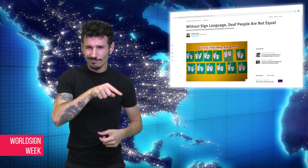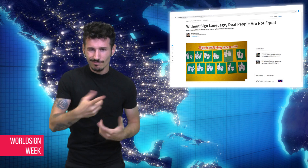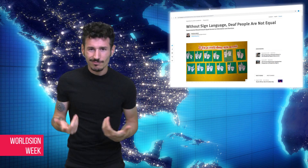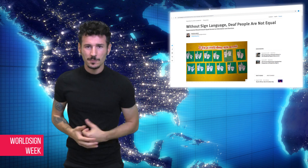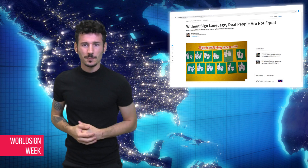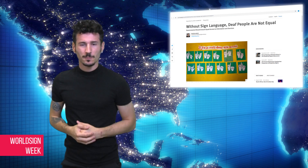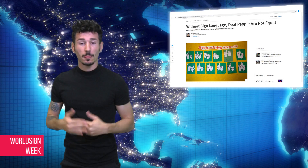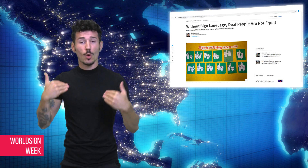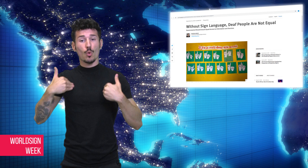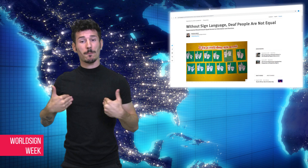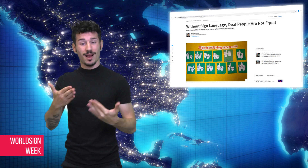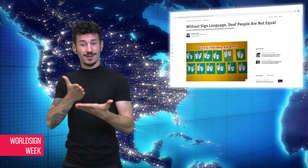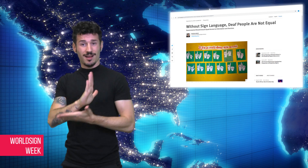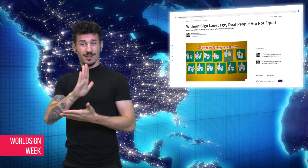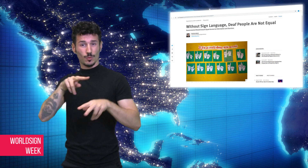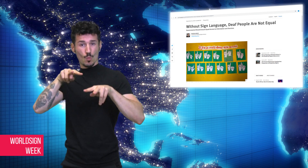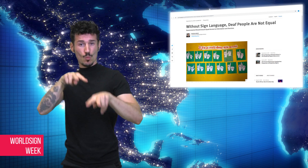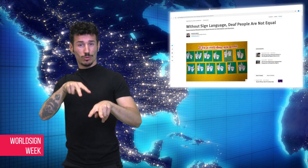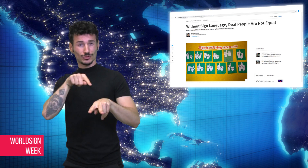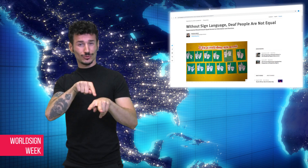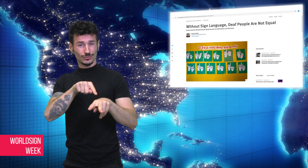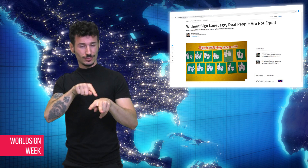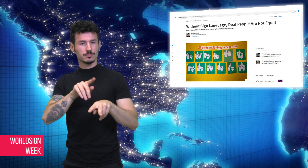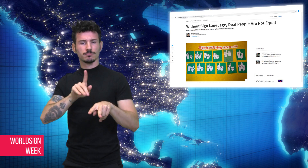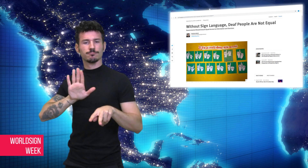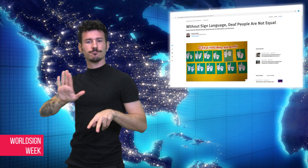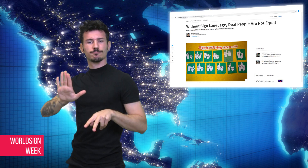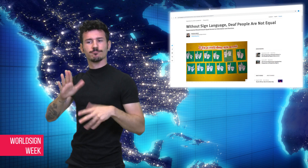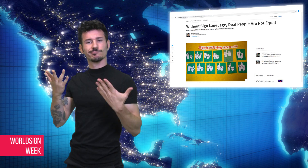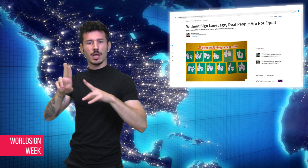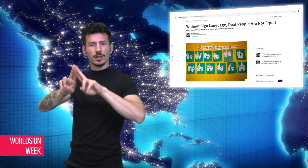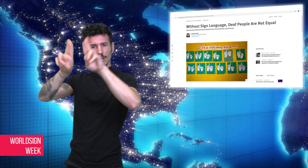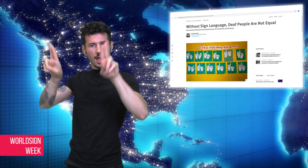institutions without being taught to sign.